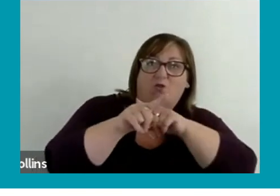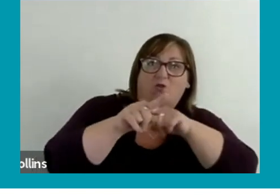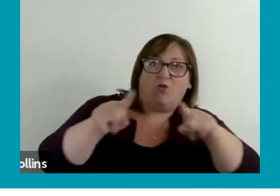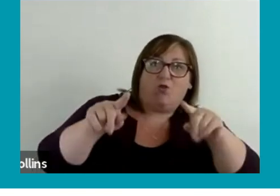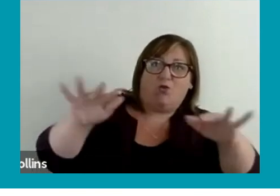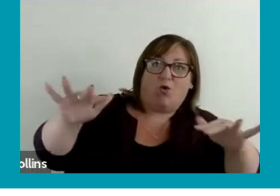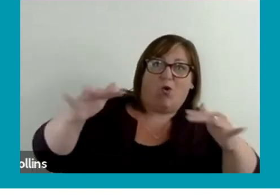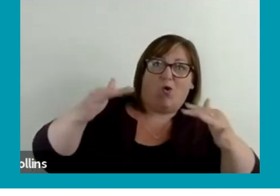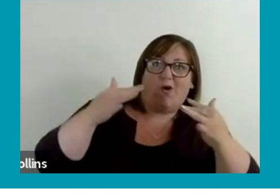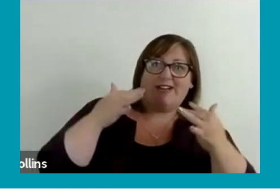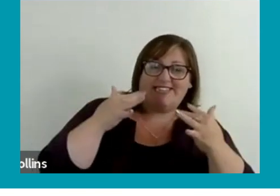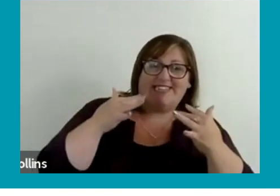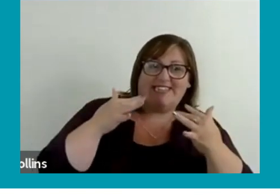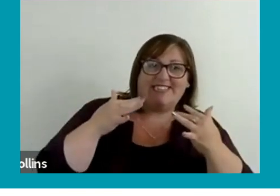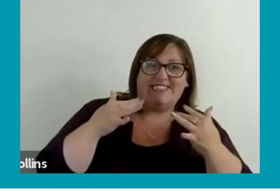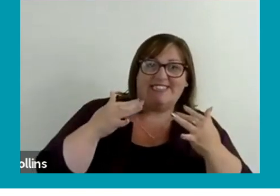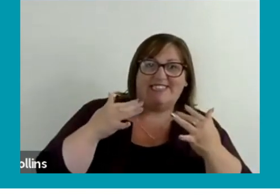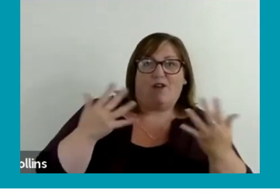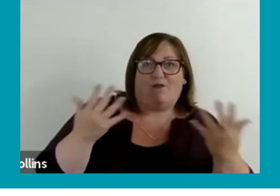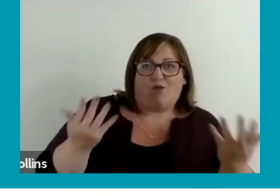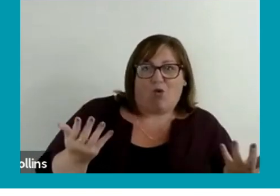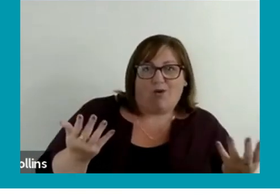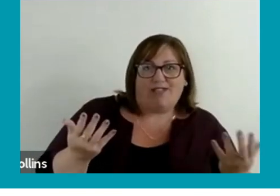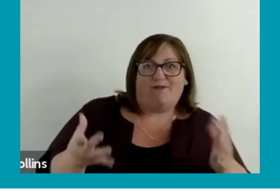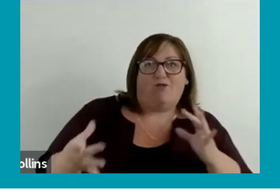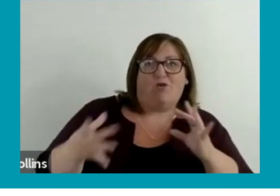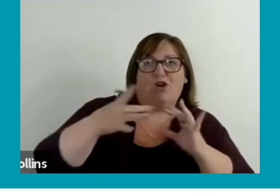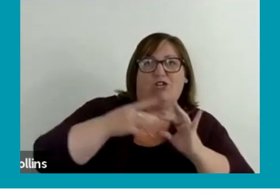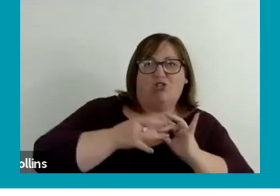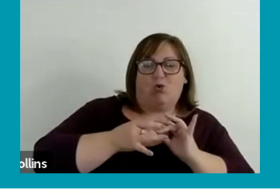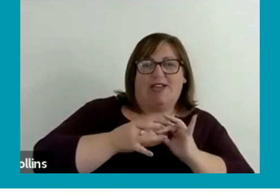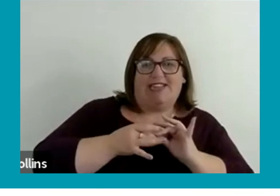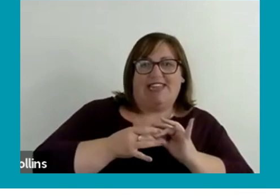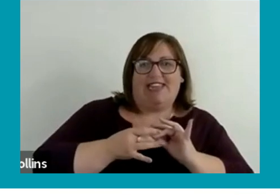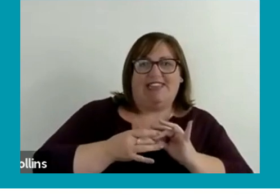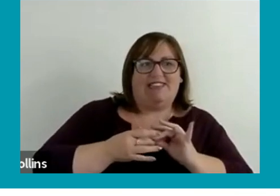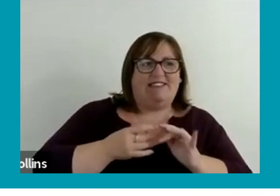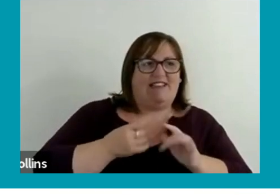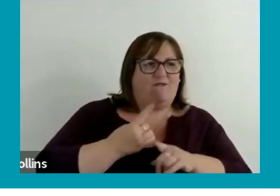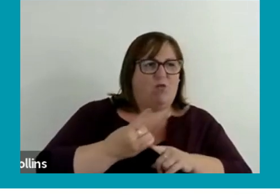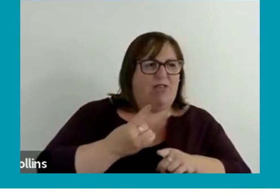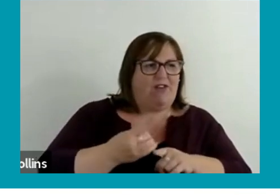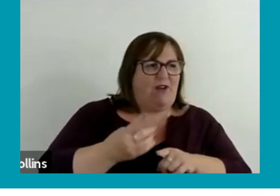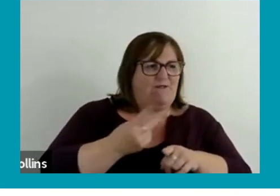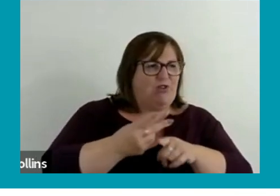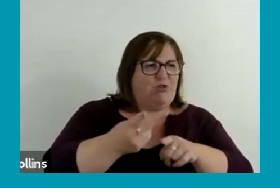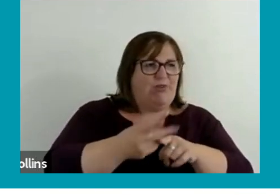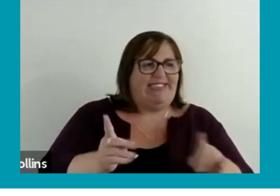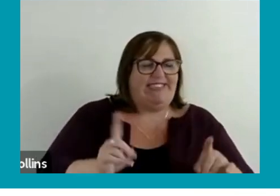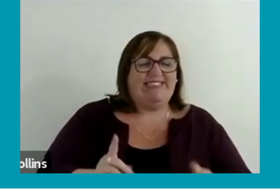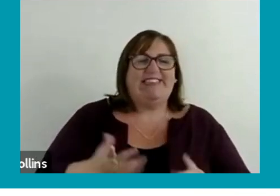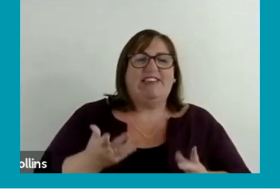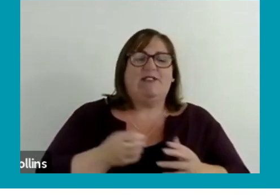ever and that comes in and joins us every week or every second week our future sessions include